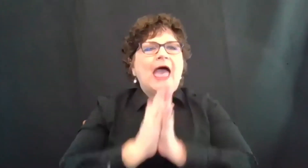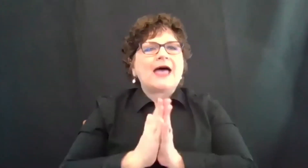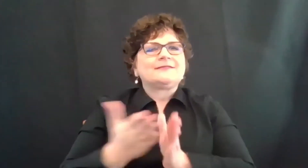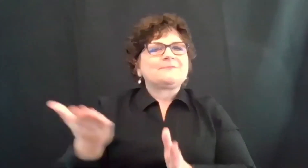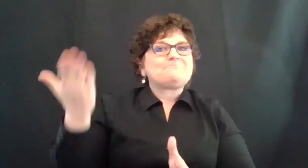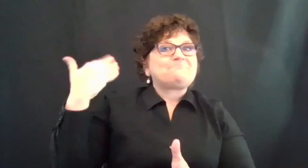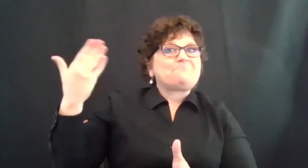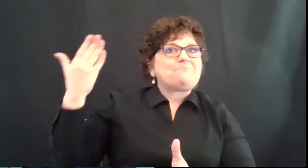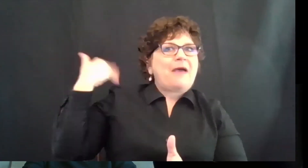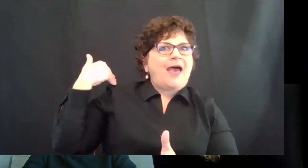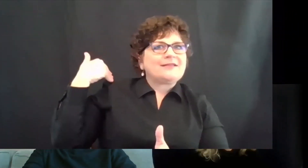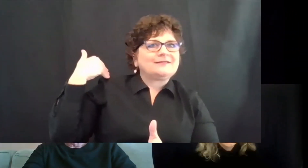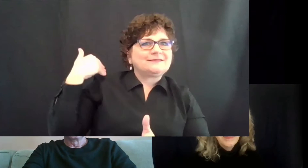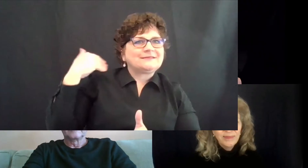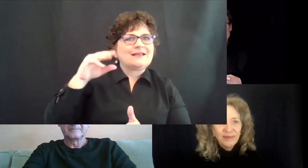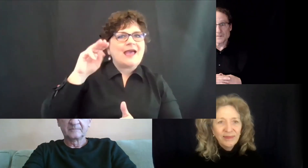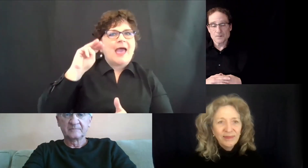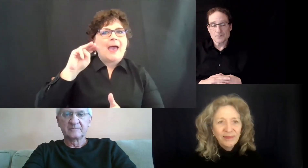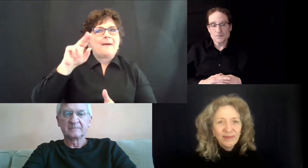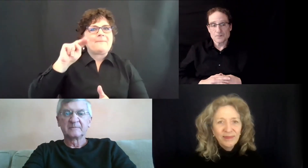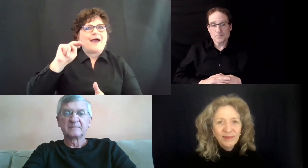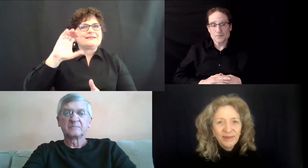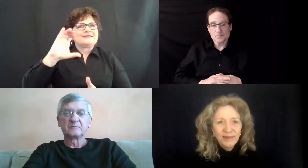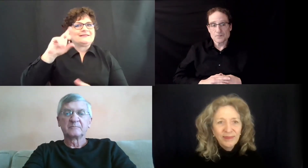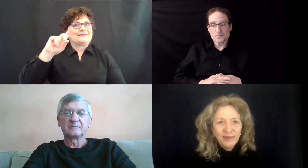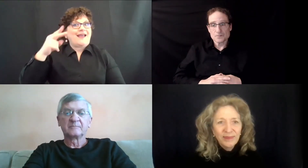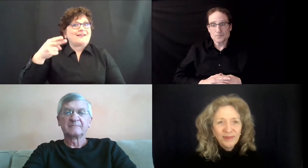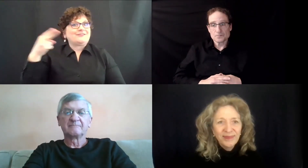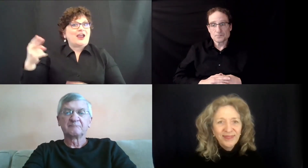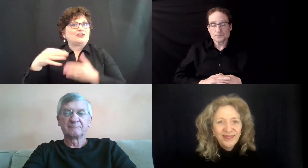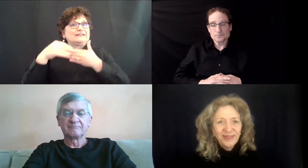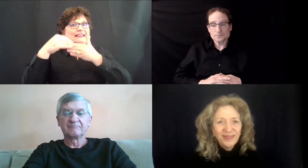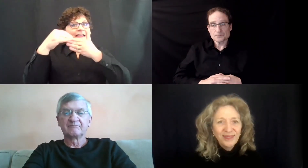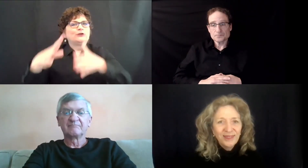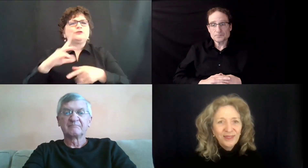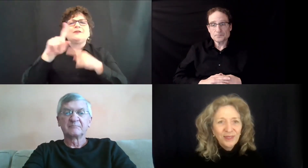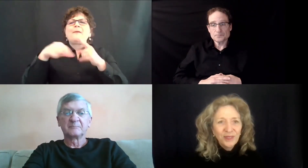Today, I will be asking past MNCDHH leaders